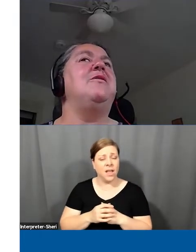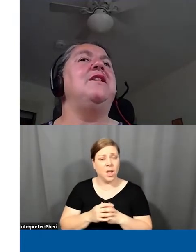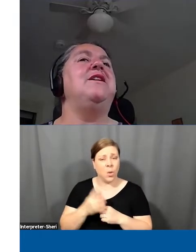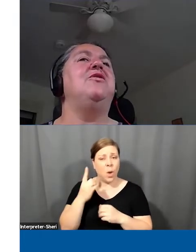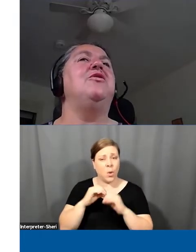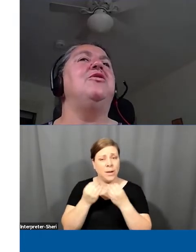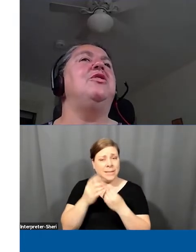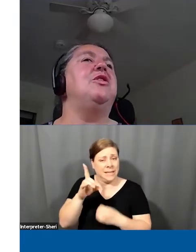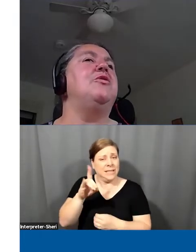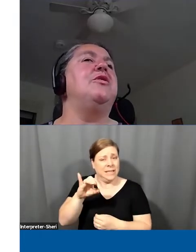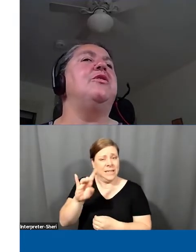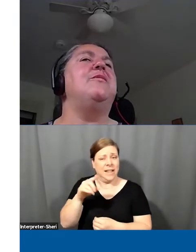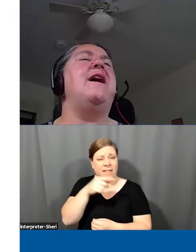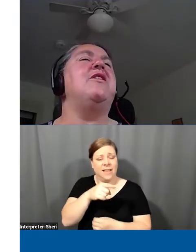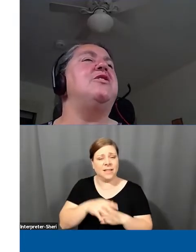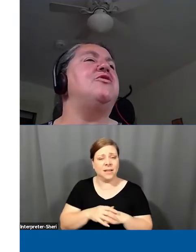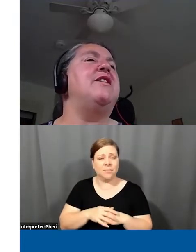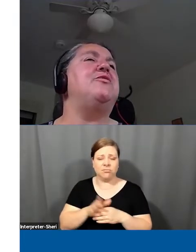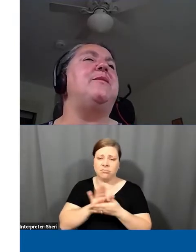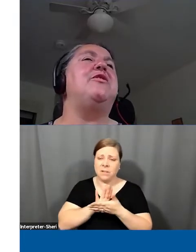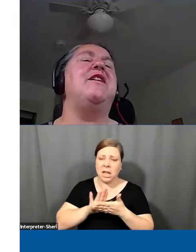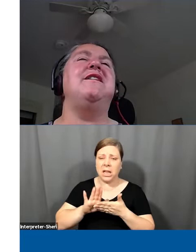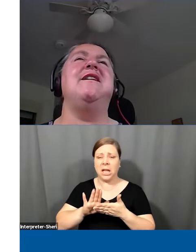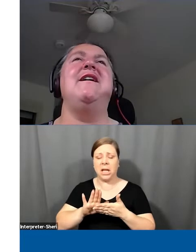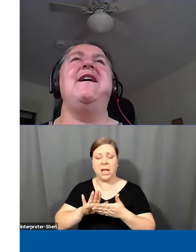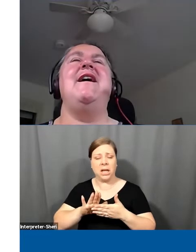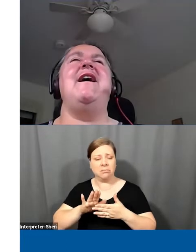really good high contrast website.